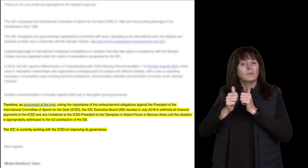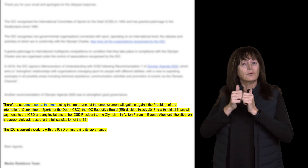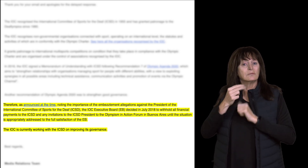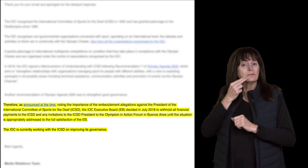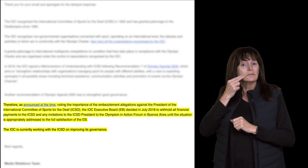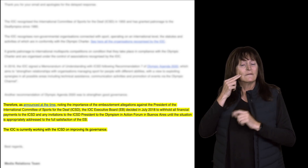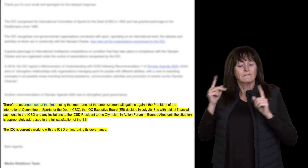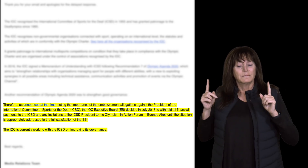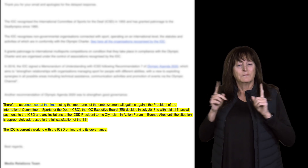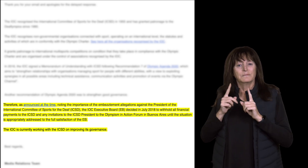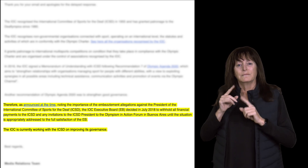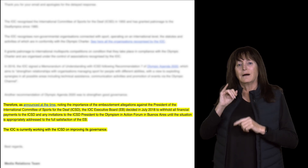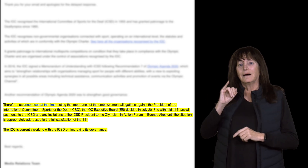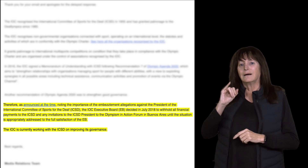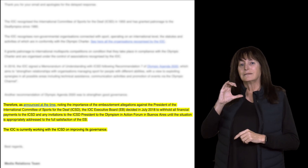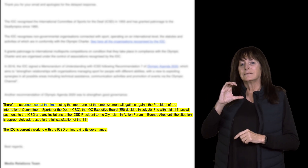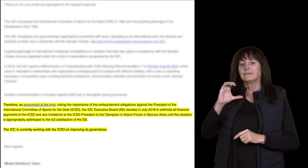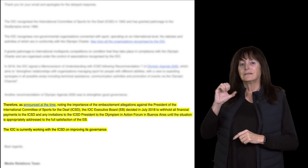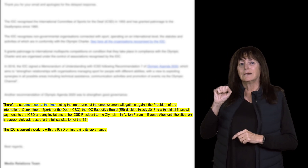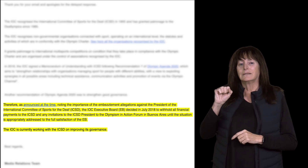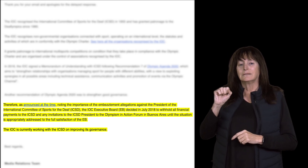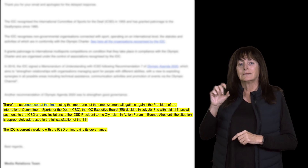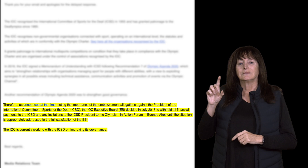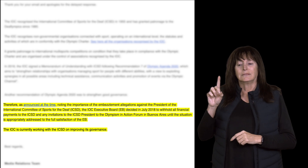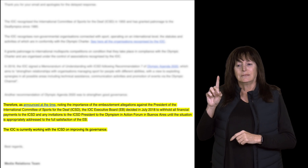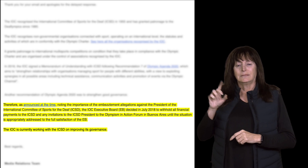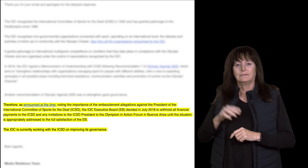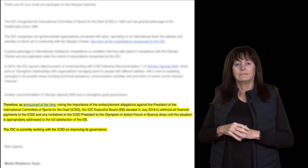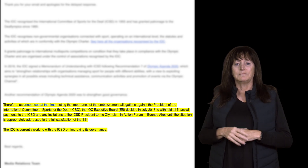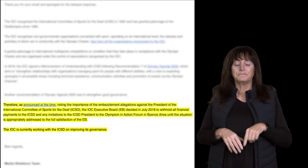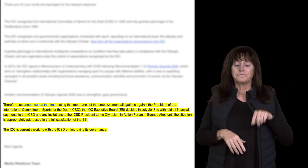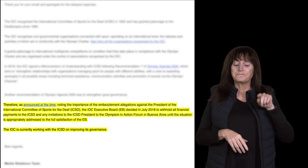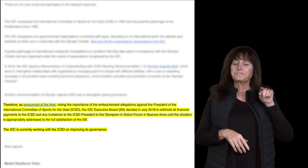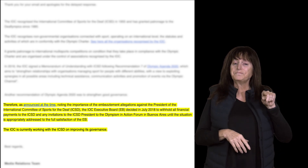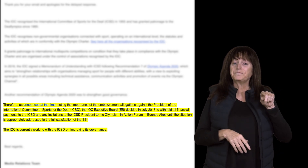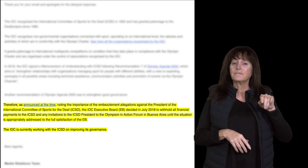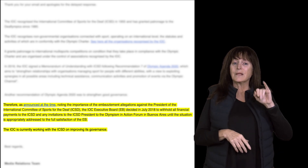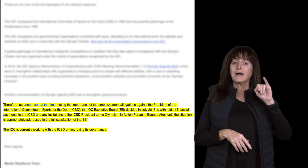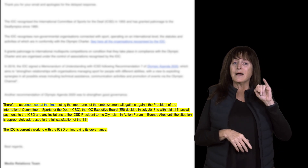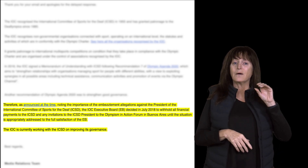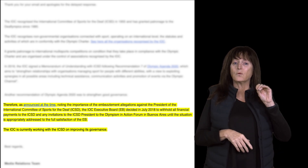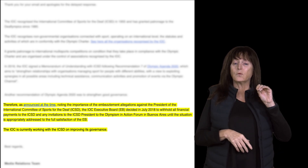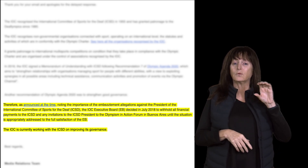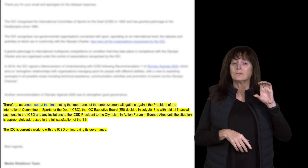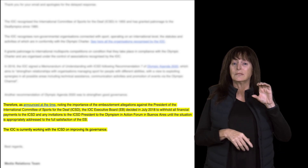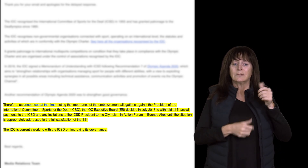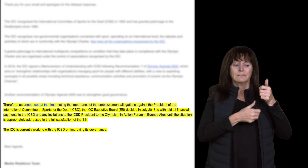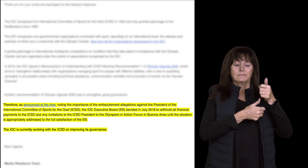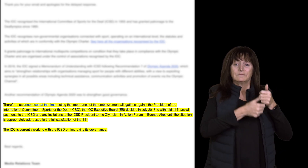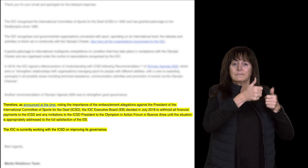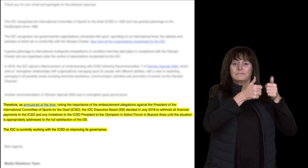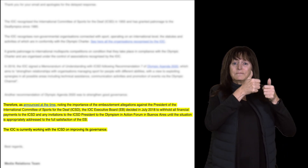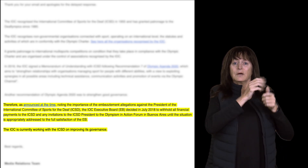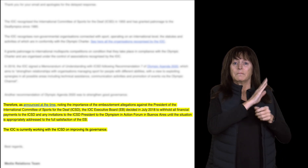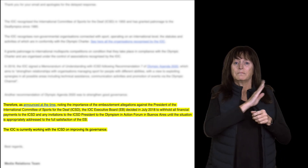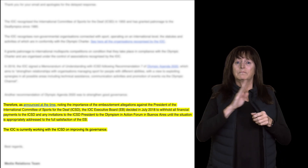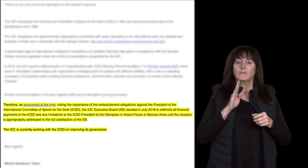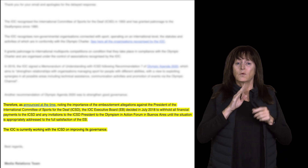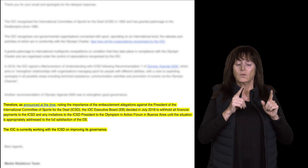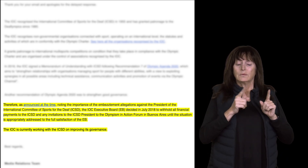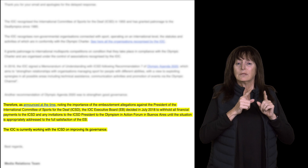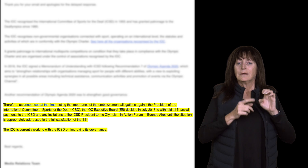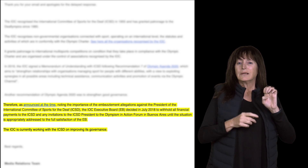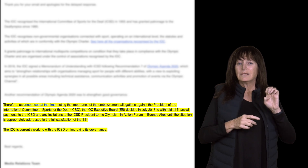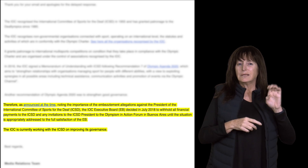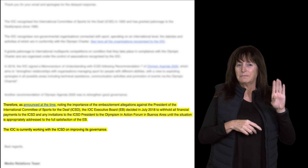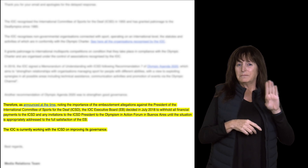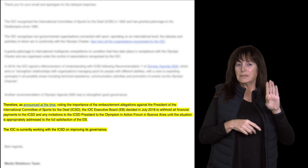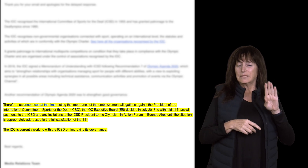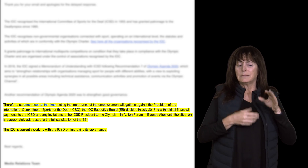of Sports for the Deaf (ICSD), the IOC Executive Board (EB)